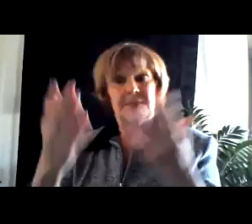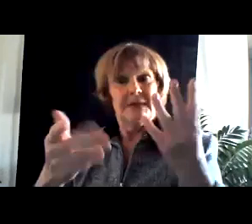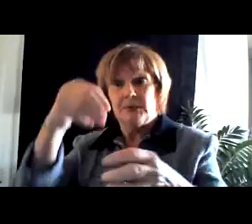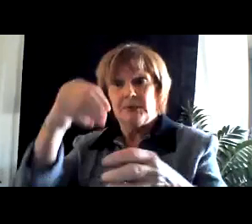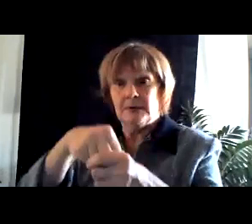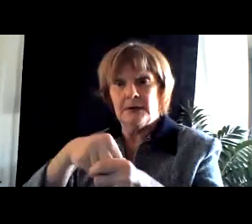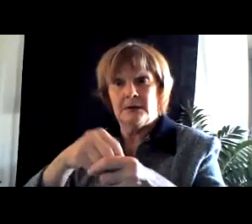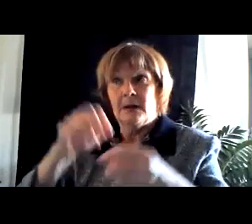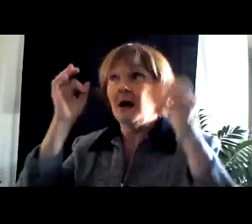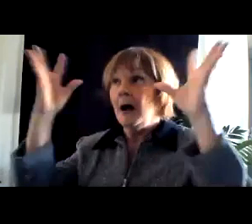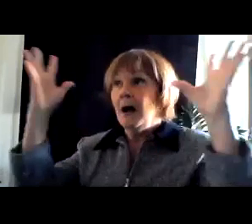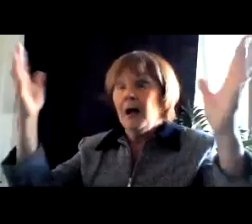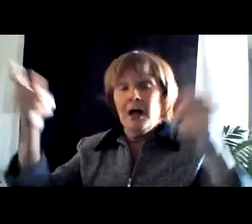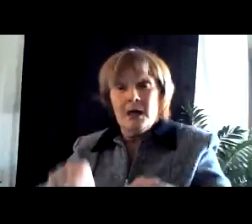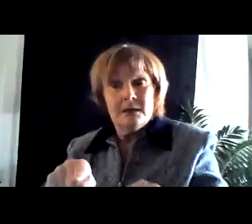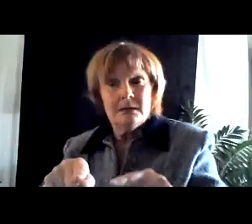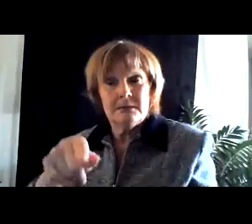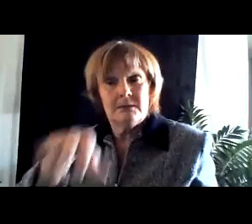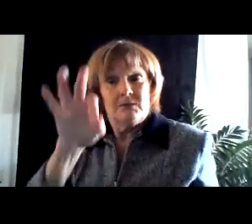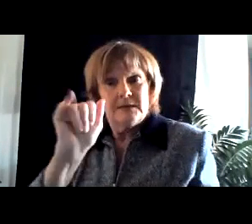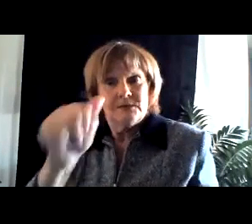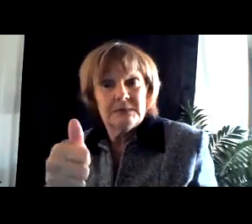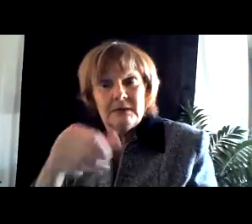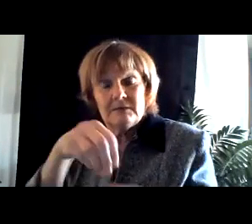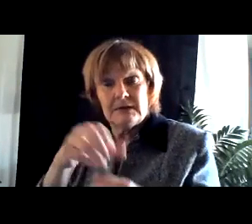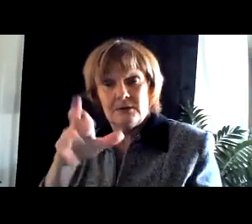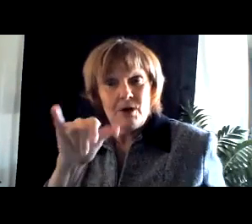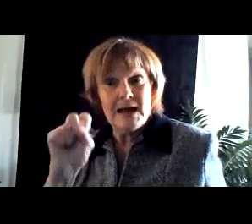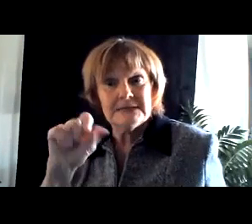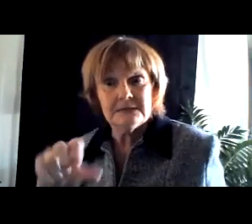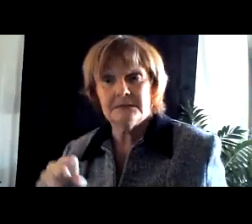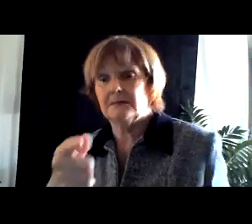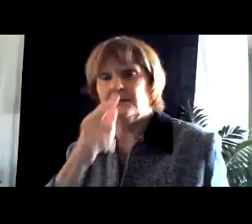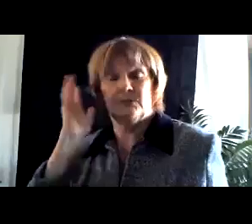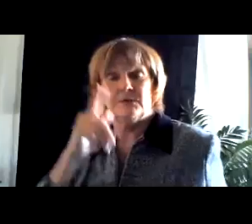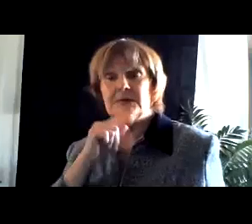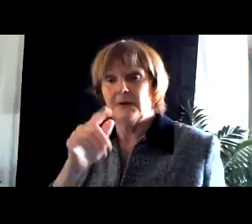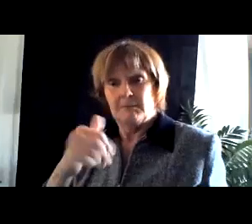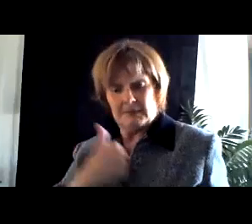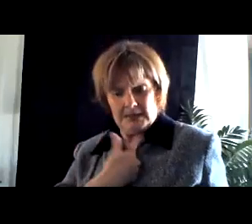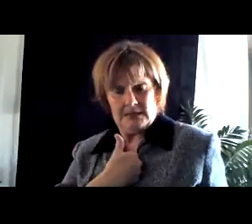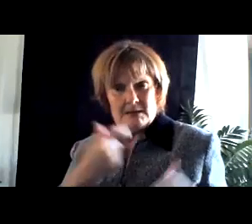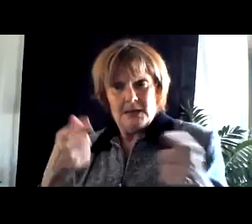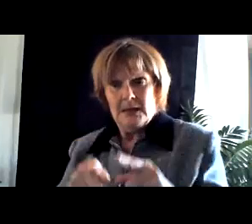or you found yourself in the middle of a crisis, whether it was personal or whether it was involving massive amounts of people,